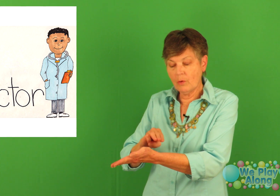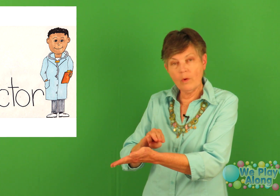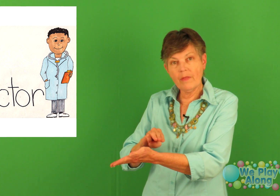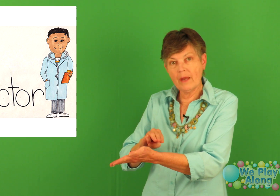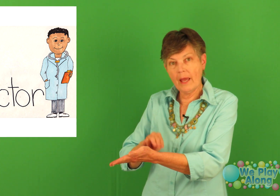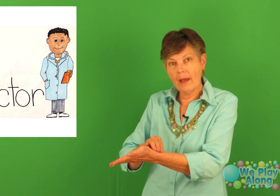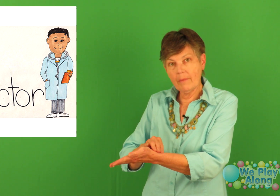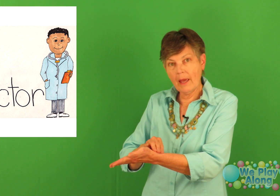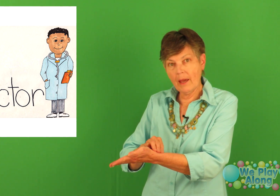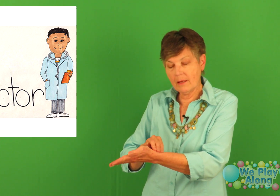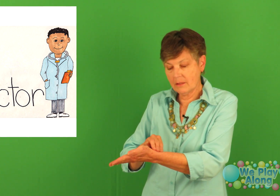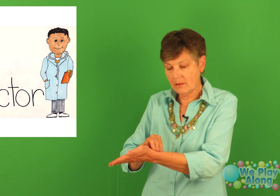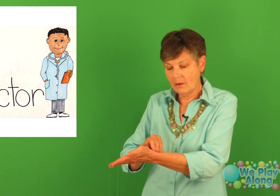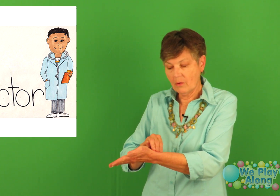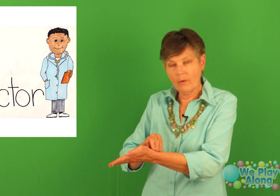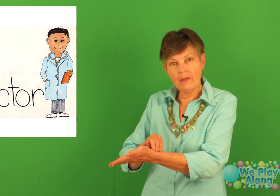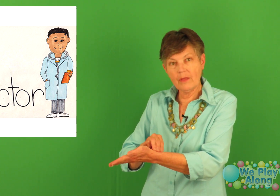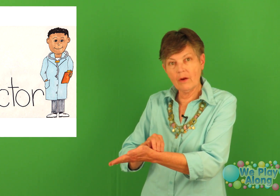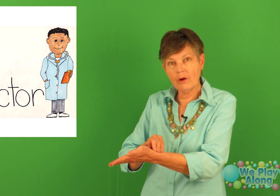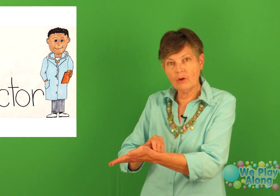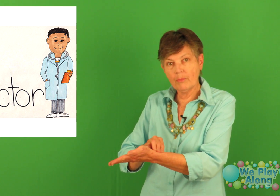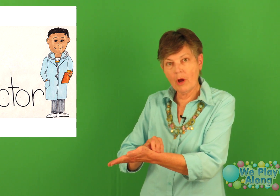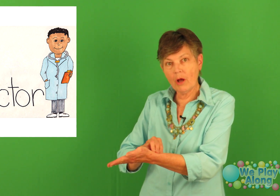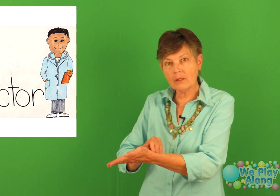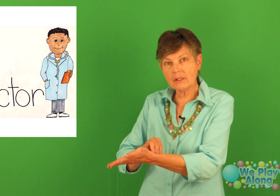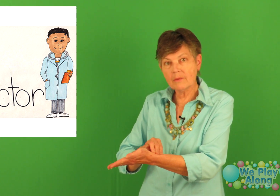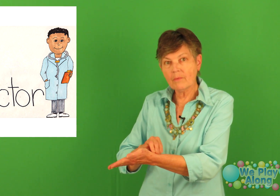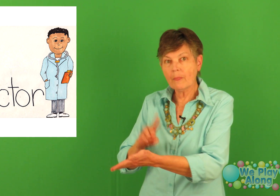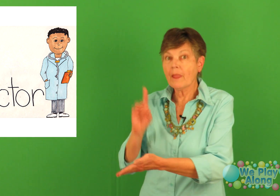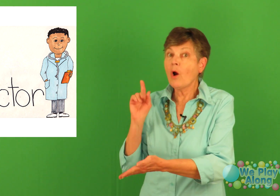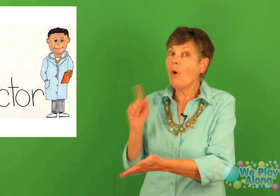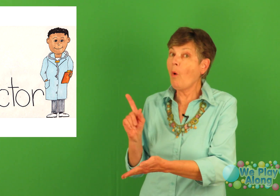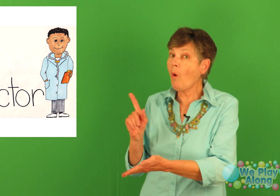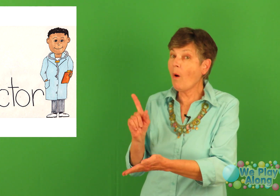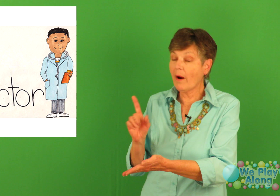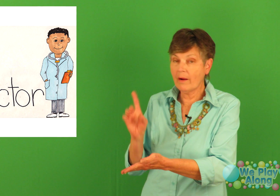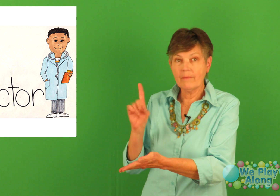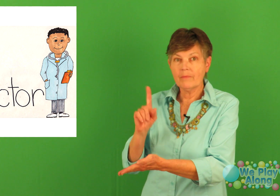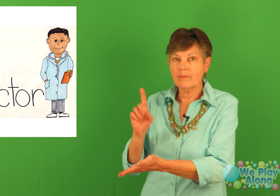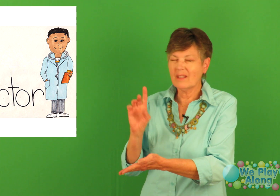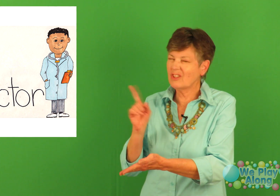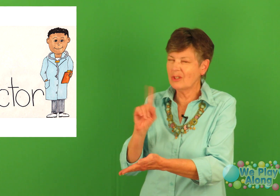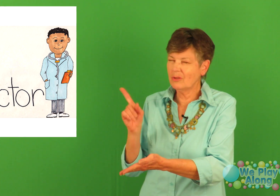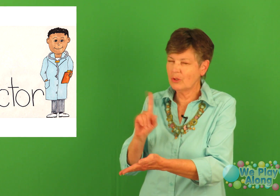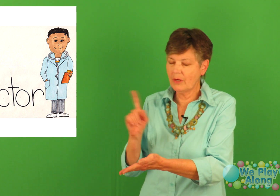it with an M hand right there on your pulse or because you can do it two